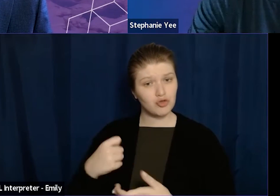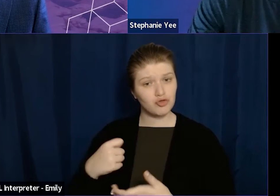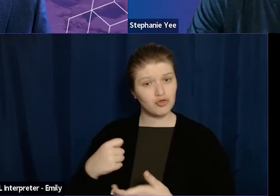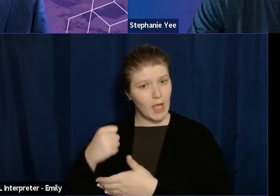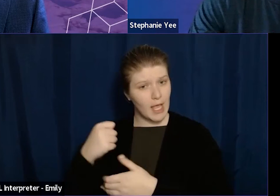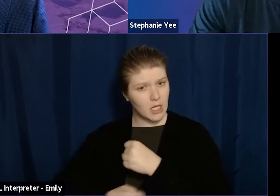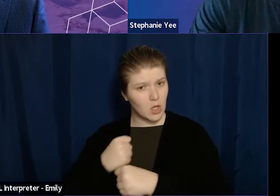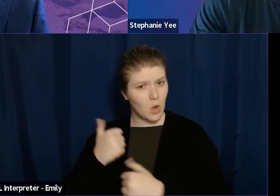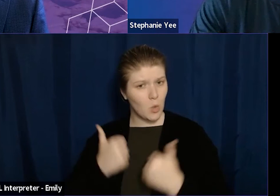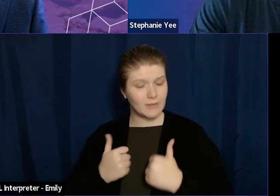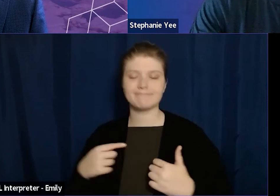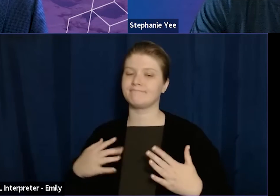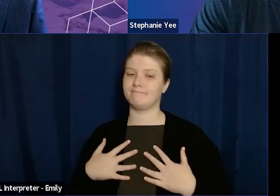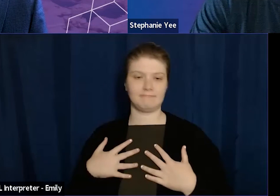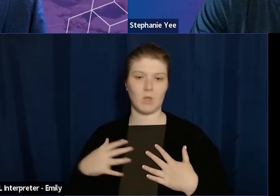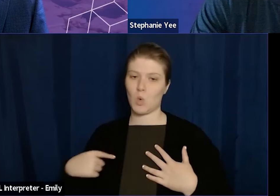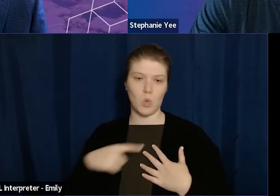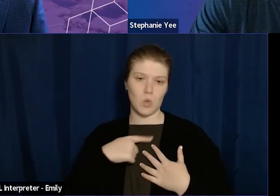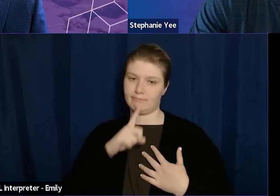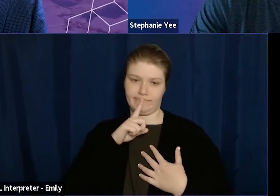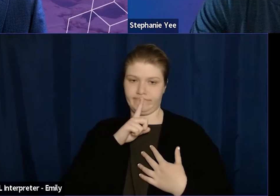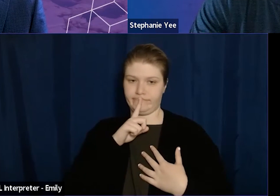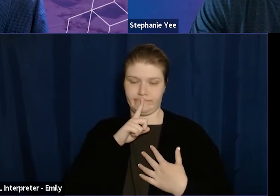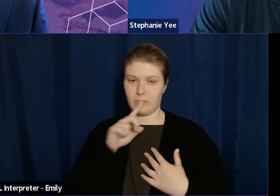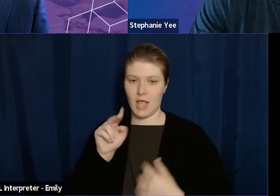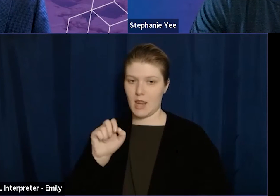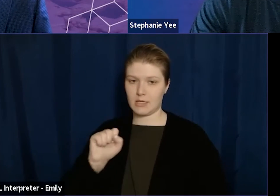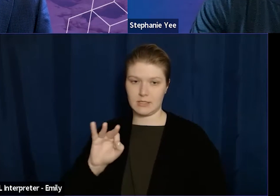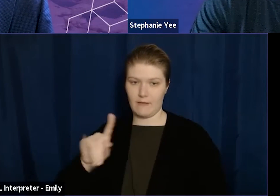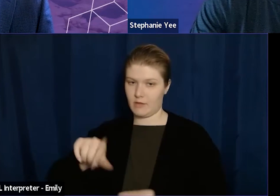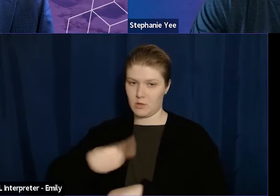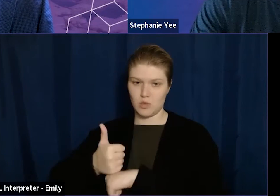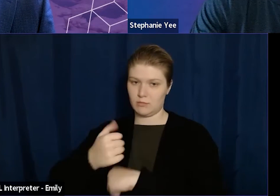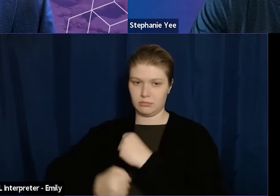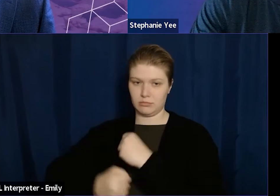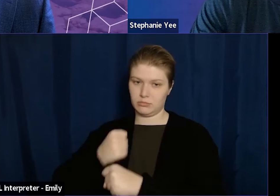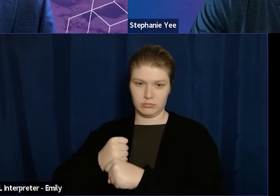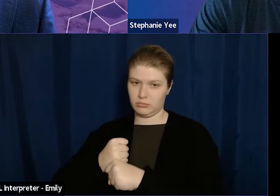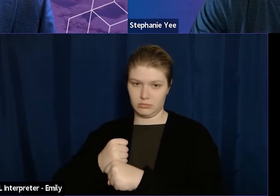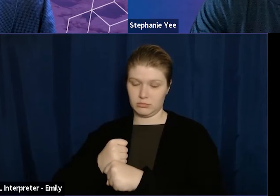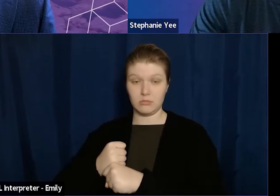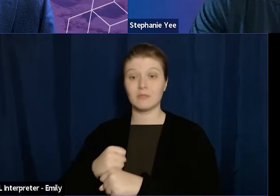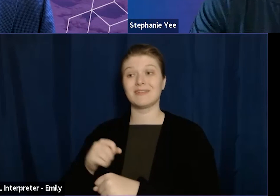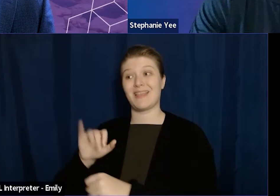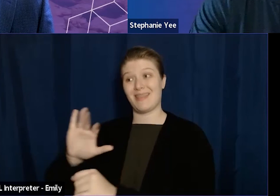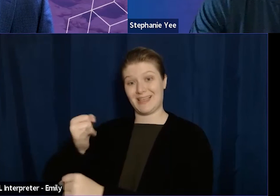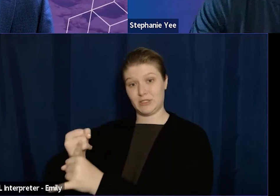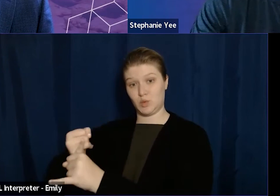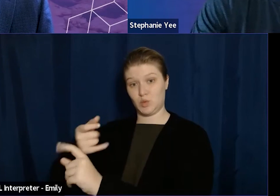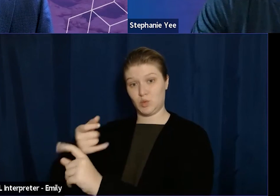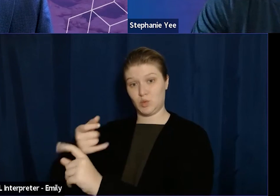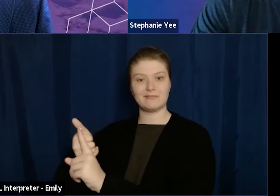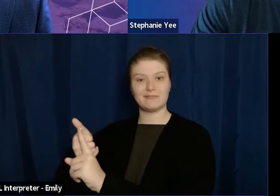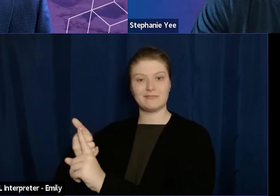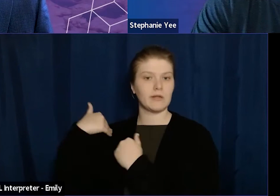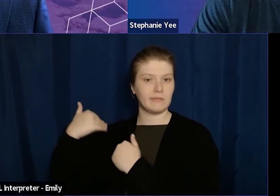It is up to the institution to define that year and apply it consistently.